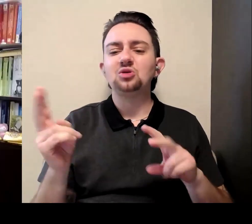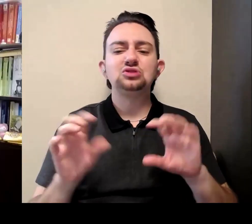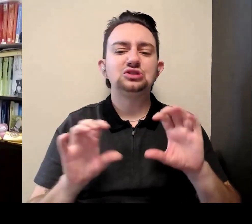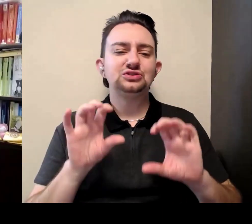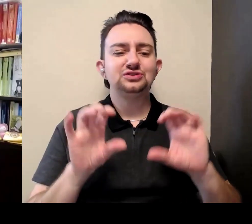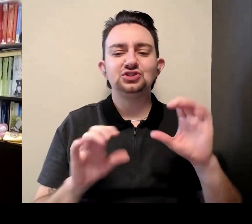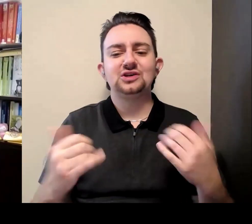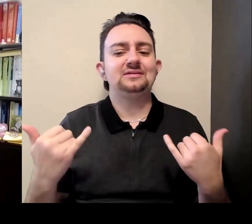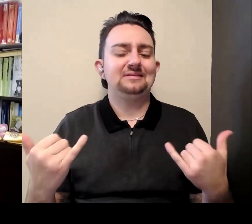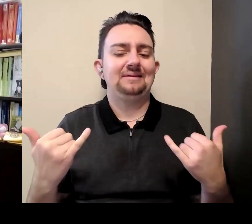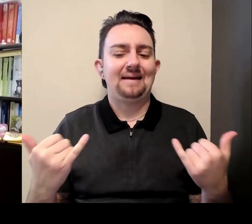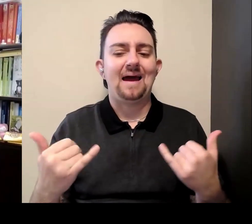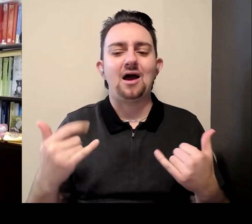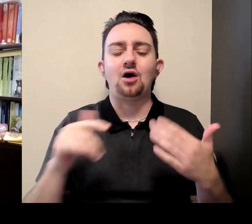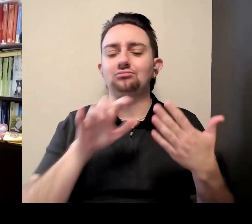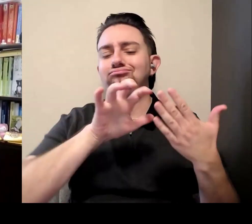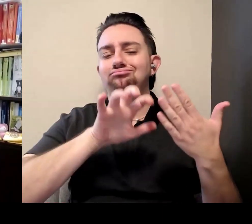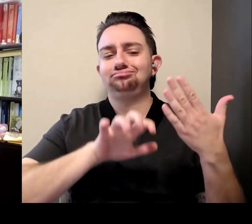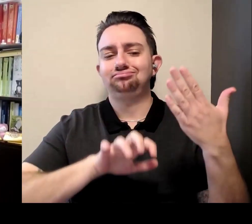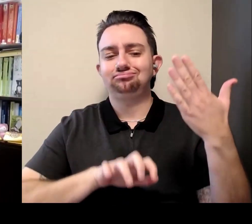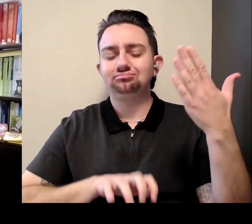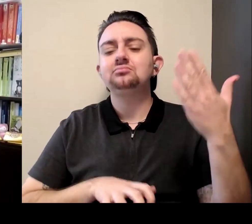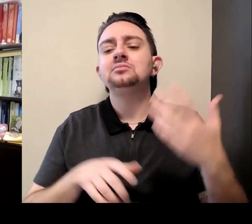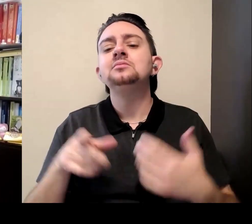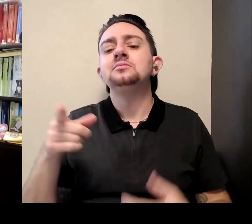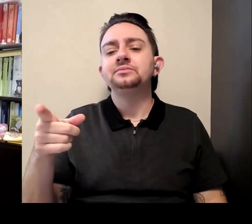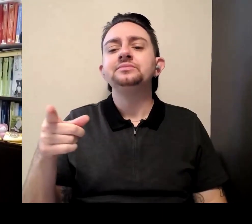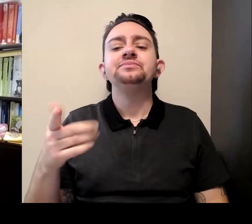Thanks so much, Rebecka. I'll try to keep it short so we'll have time for the other questions.